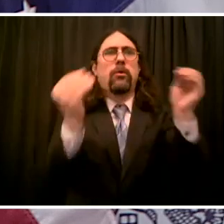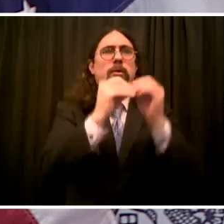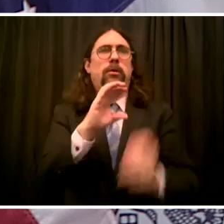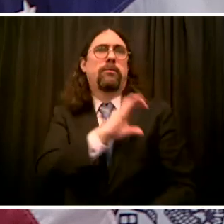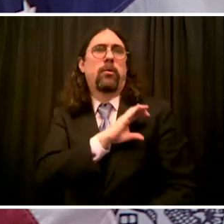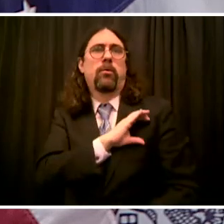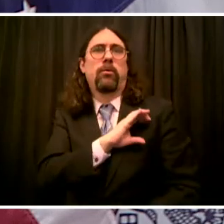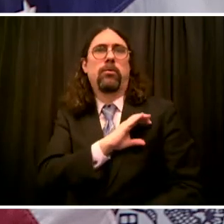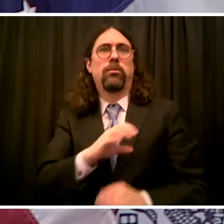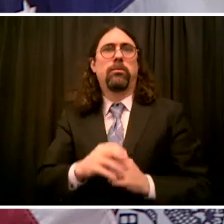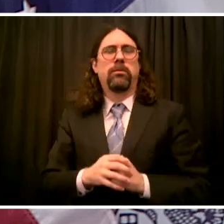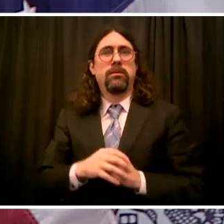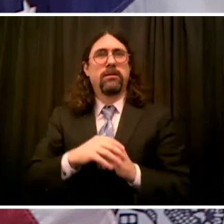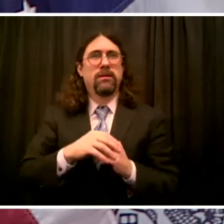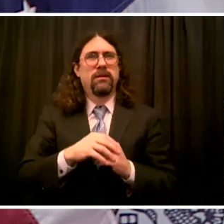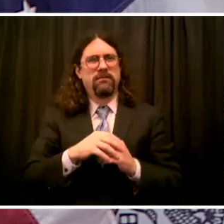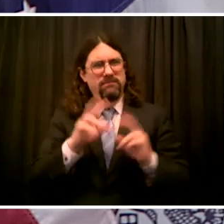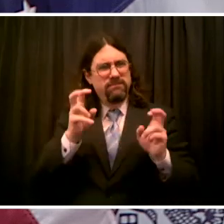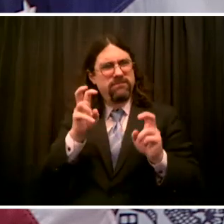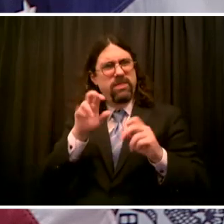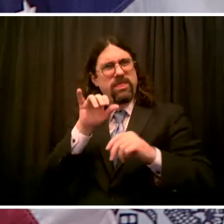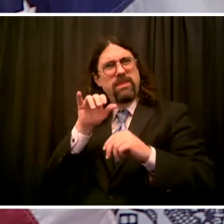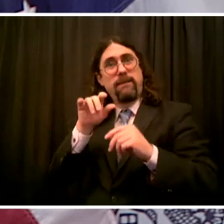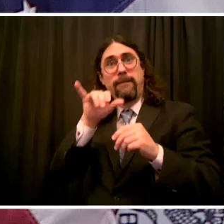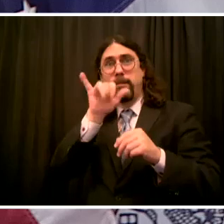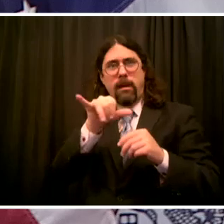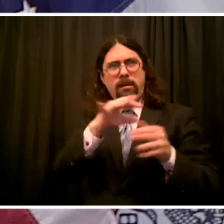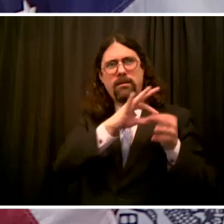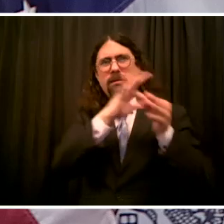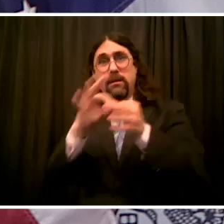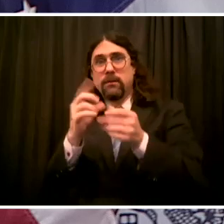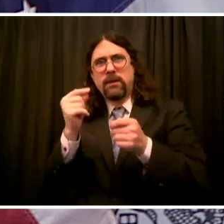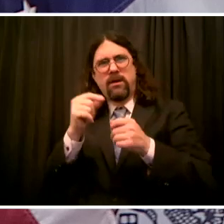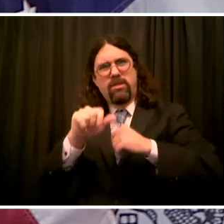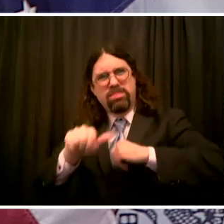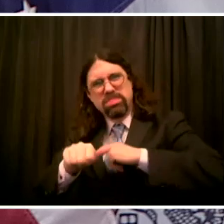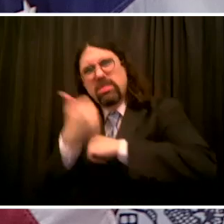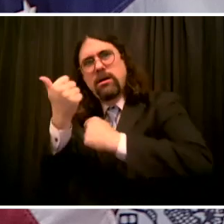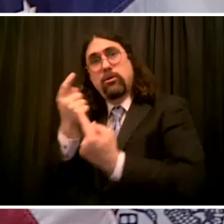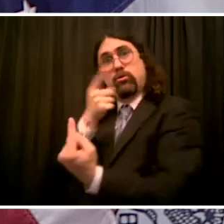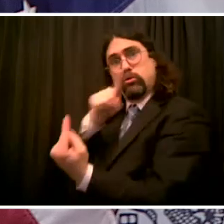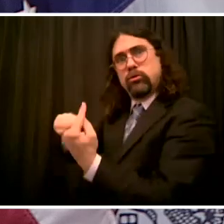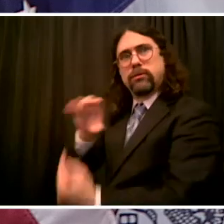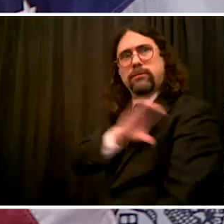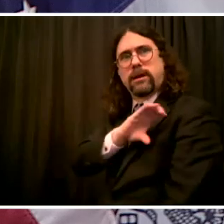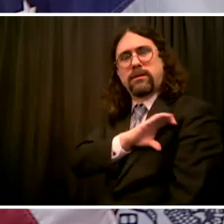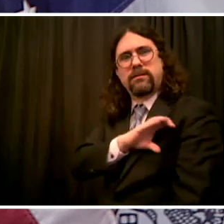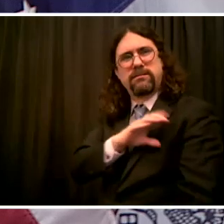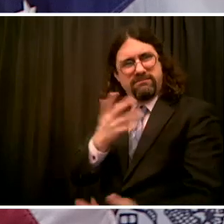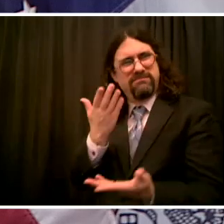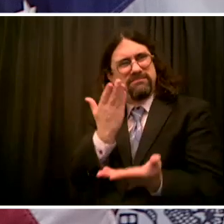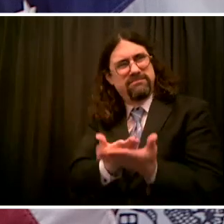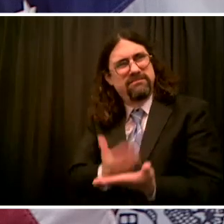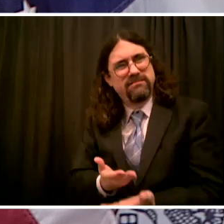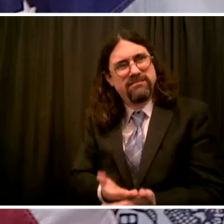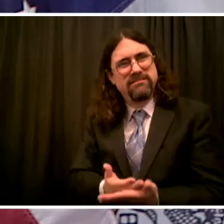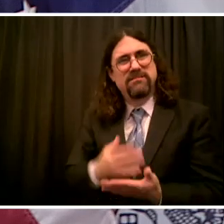NEW YORK CITY AND THEIR FAMILIES. OVER TEN SECOND